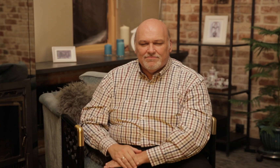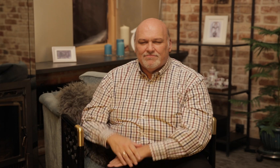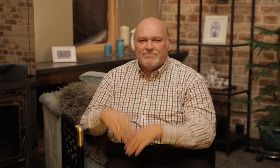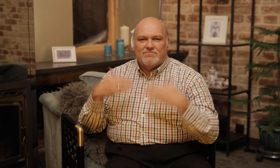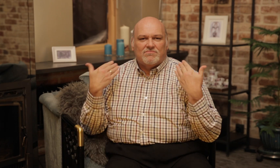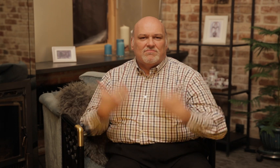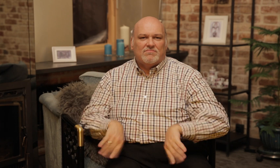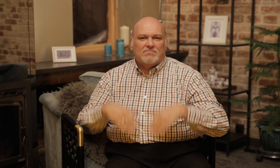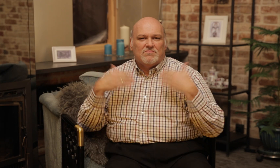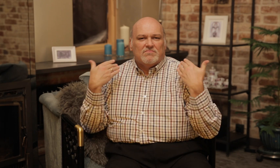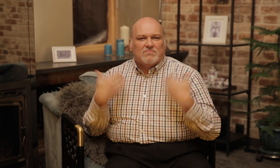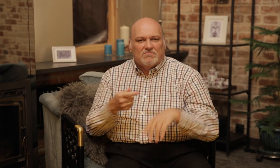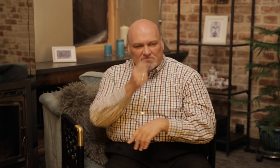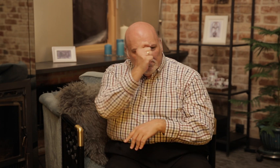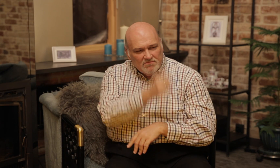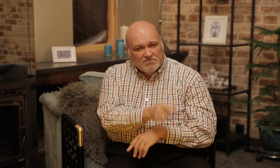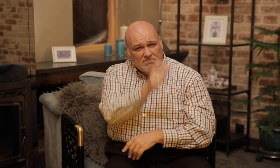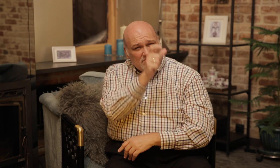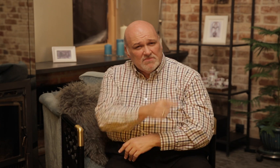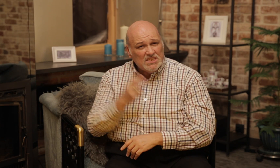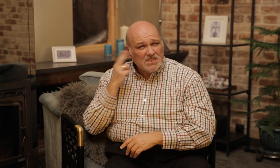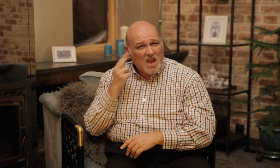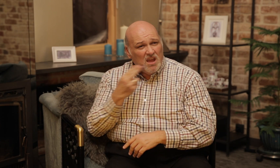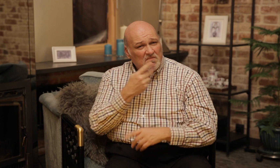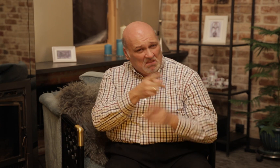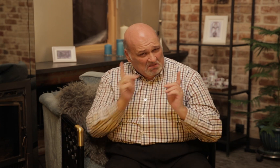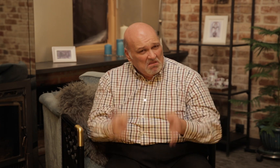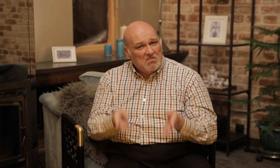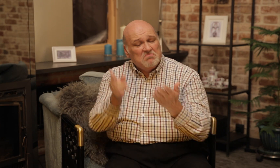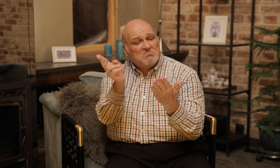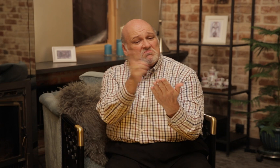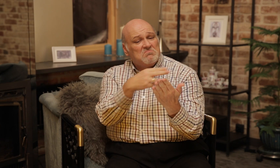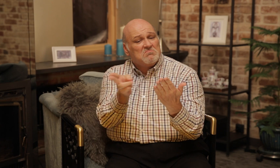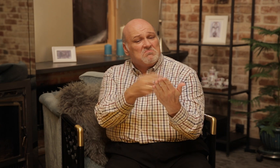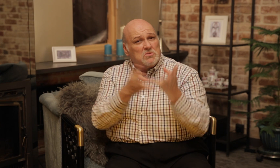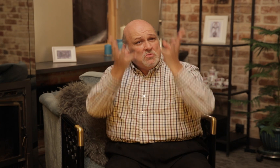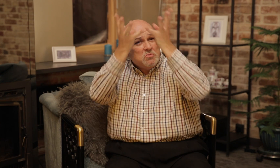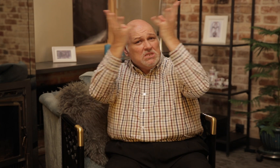I’m speechless that a Deaf person painted the Queen